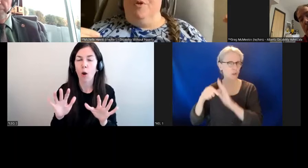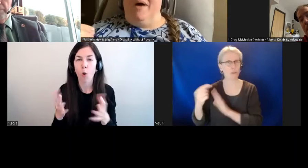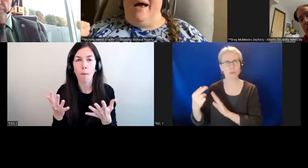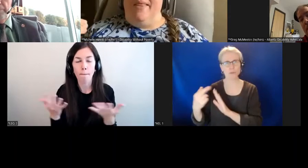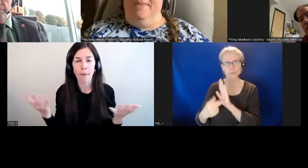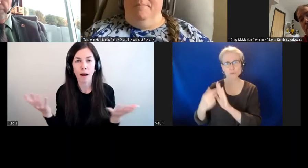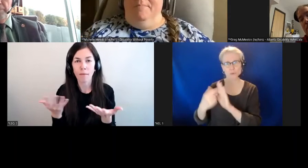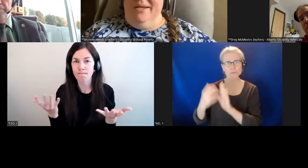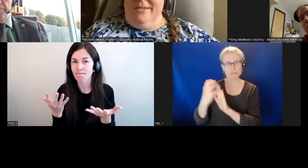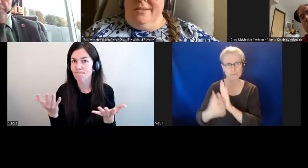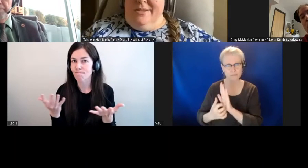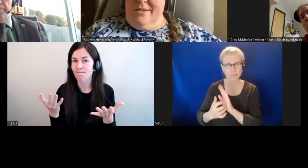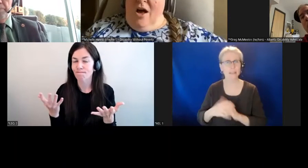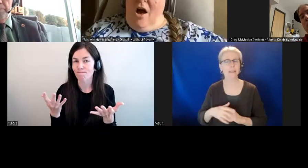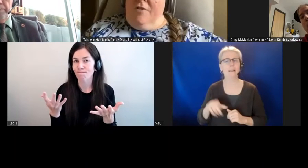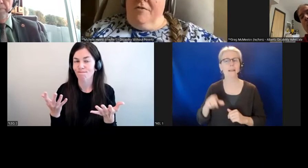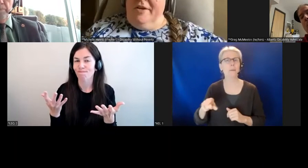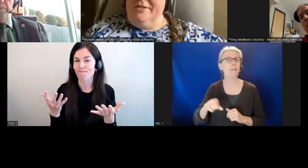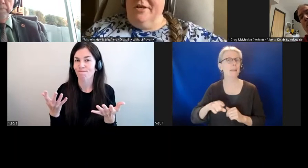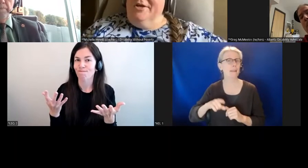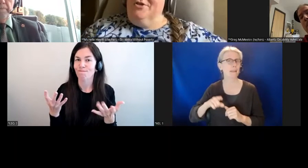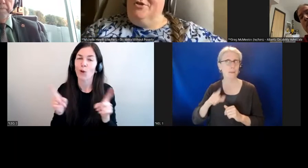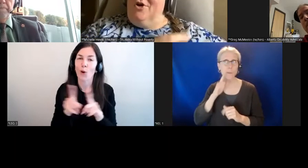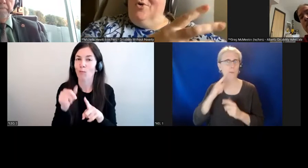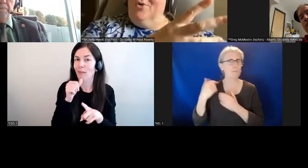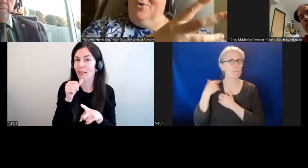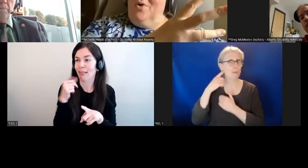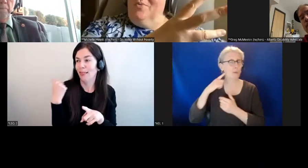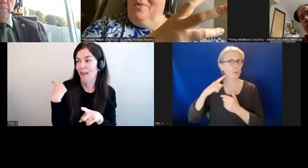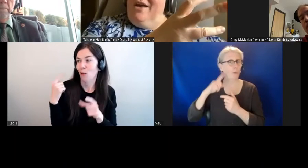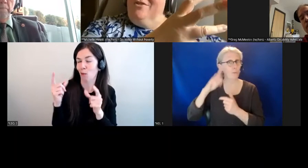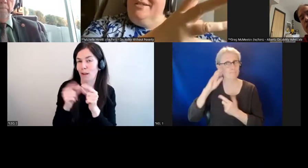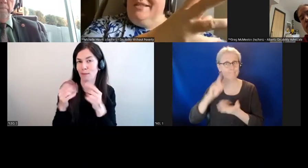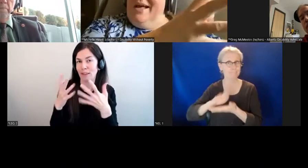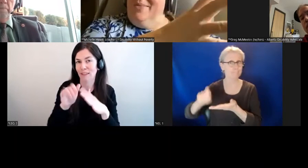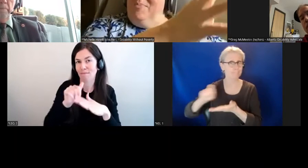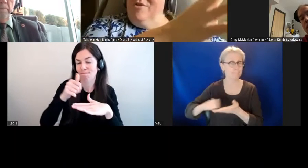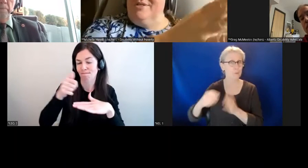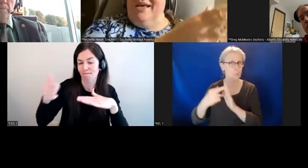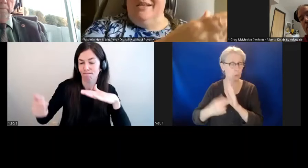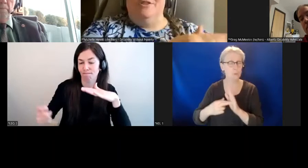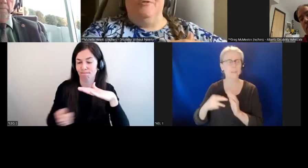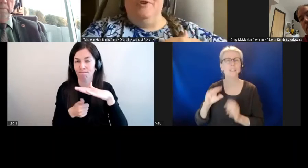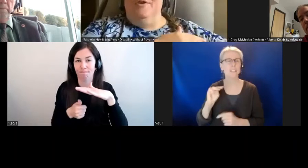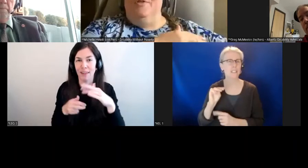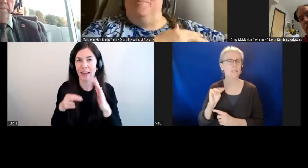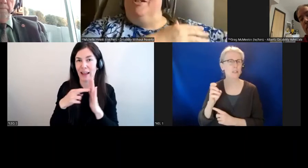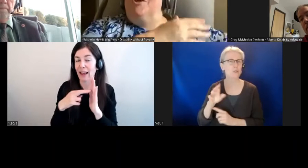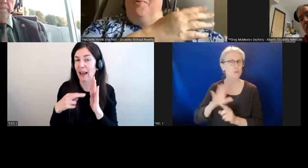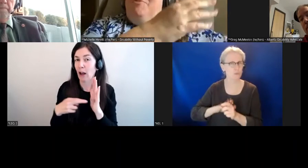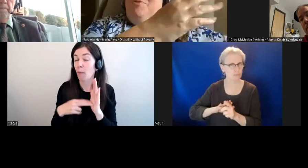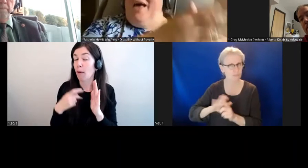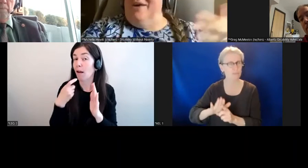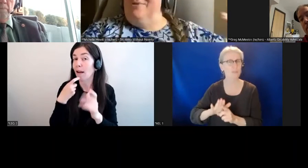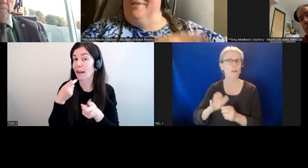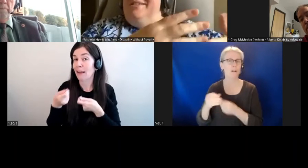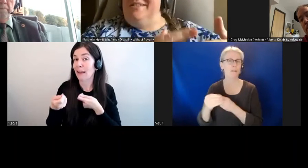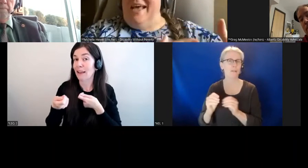ARE RUN BY THE MINISTER'S OFFICE. SO I UNDERSTAND THE PROCESS OF THE BILL GOING THROUGH THE HOUSE